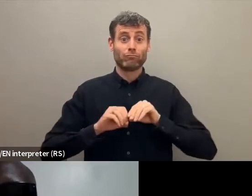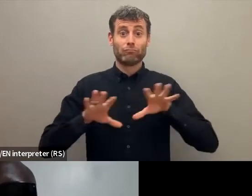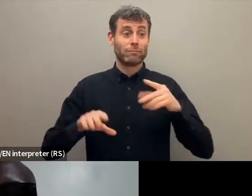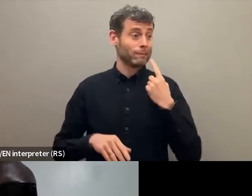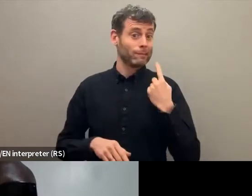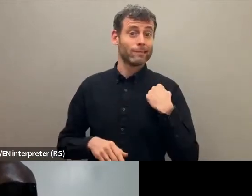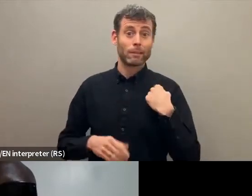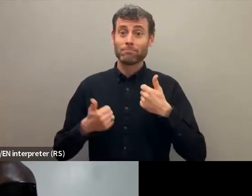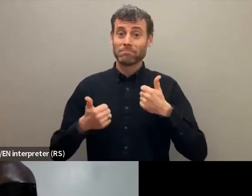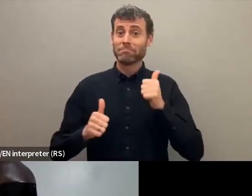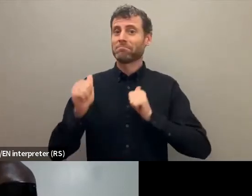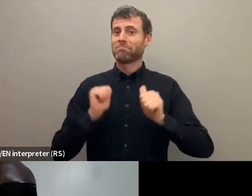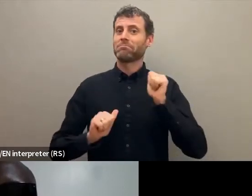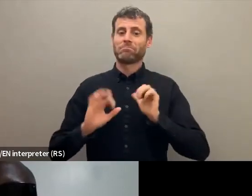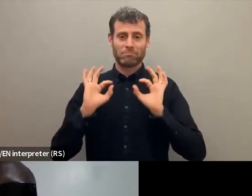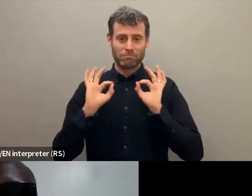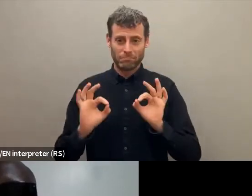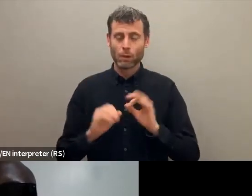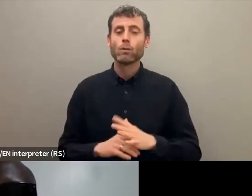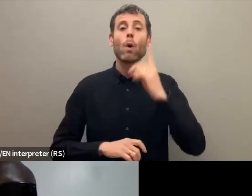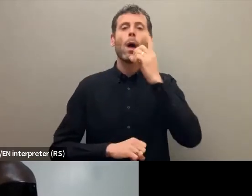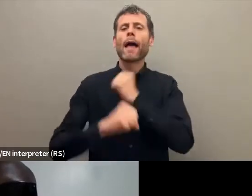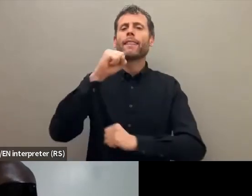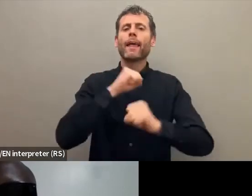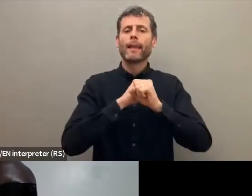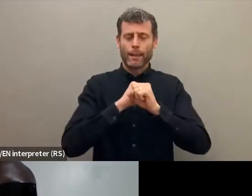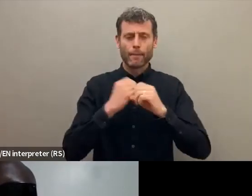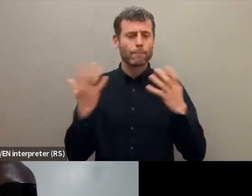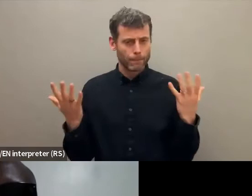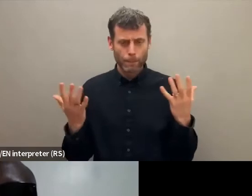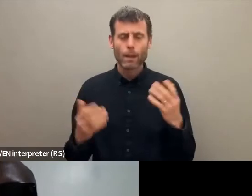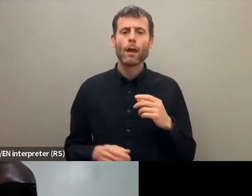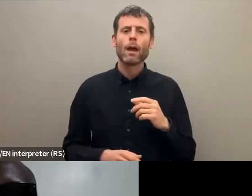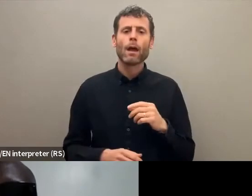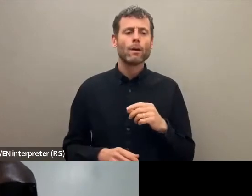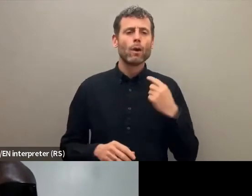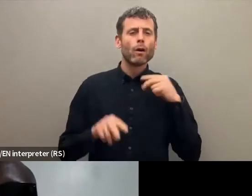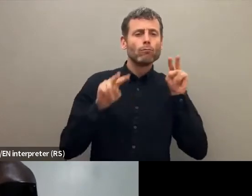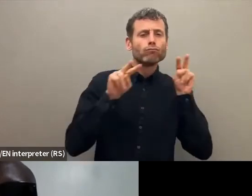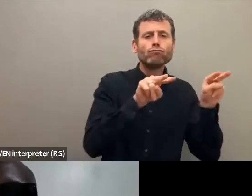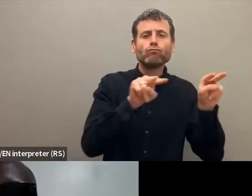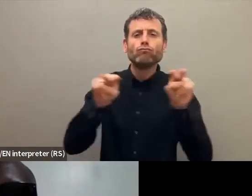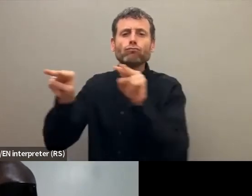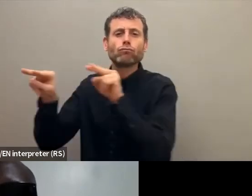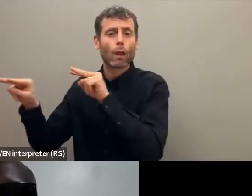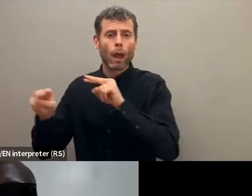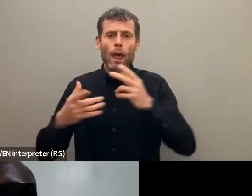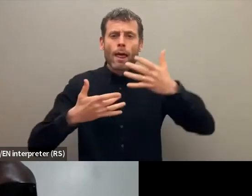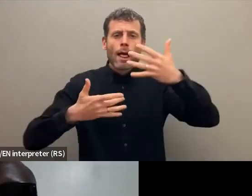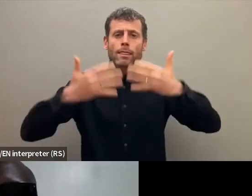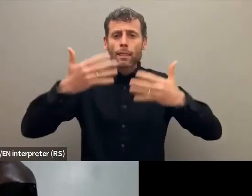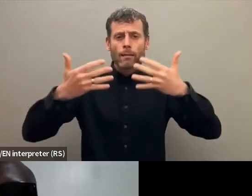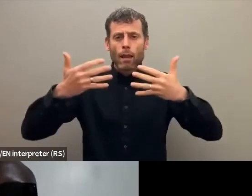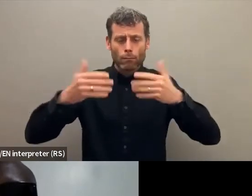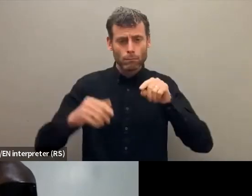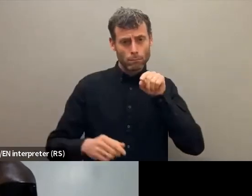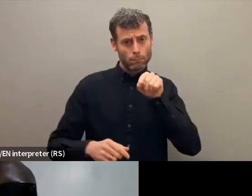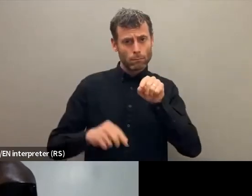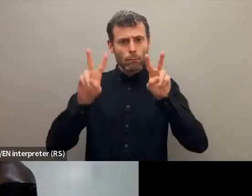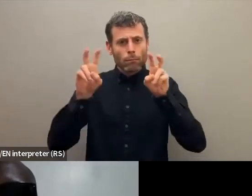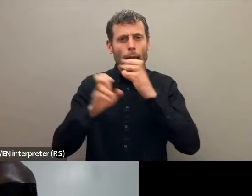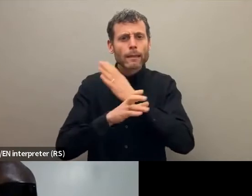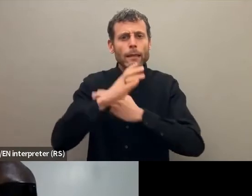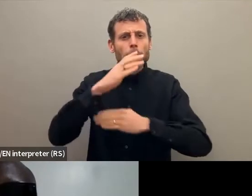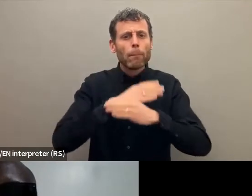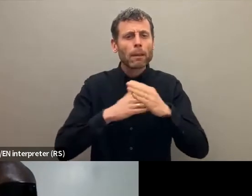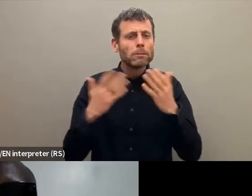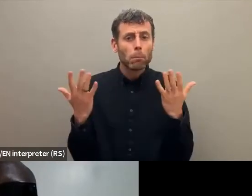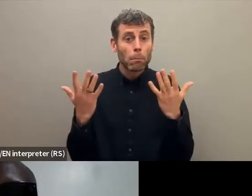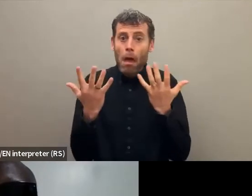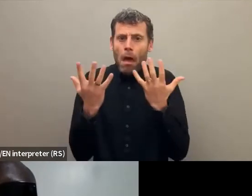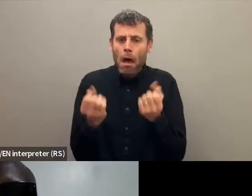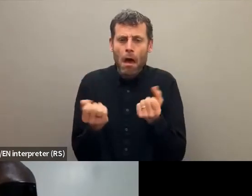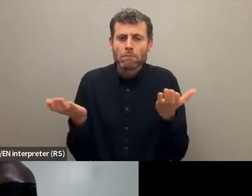Elizabeth Lockwood: we're very pleased that it's available in various languages, and also an easy read an international sign and I will send a link to the chat box when i'm done with this.